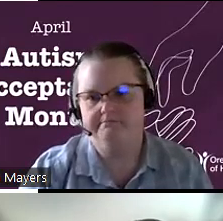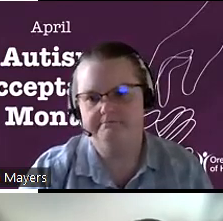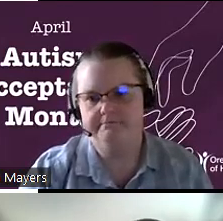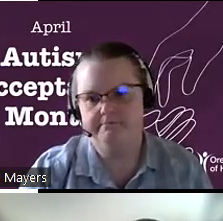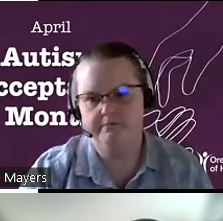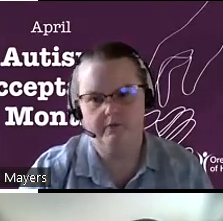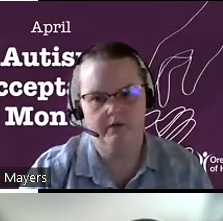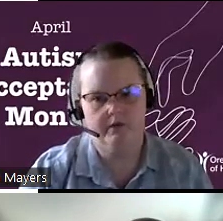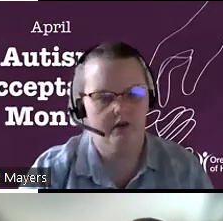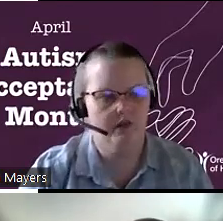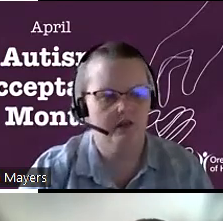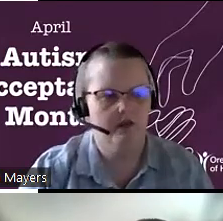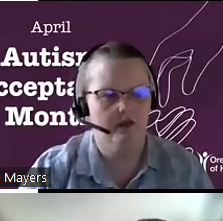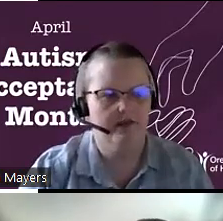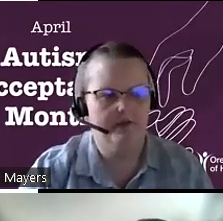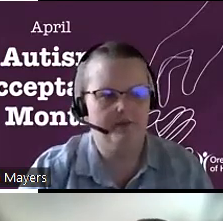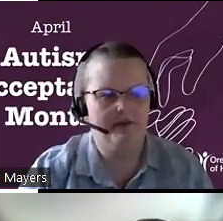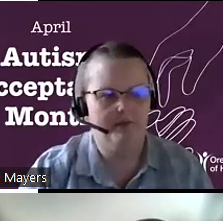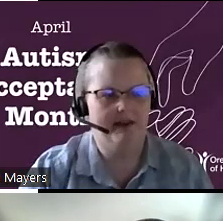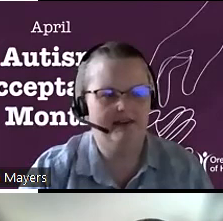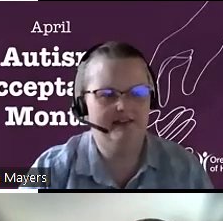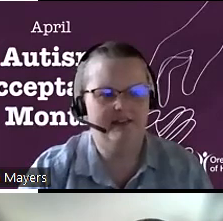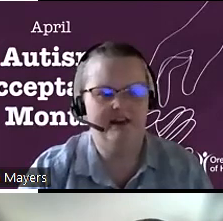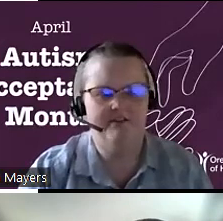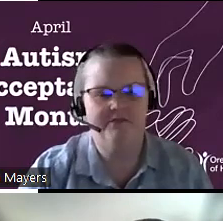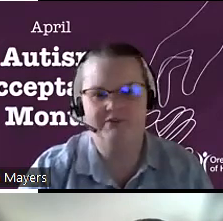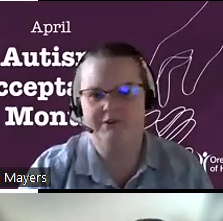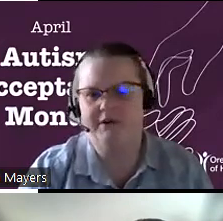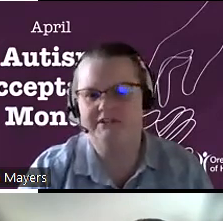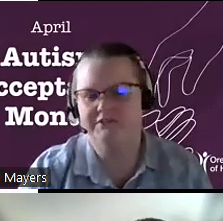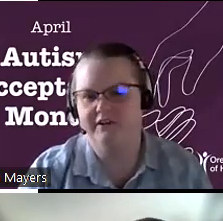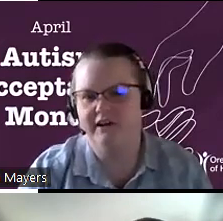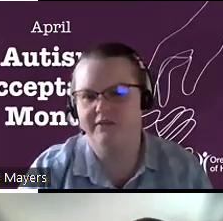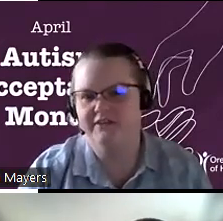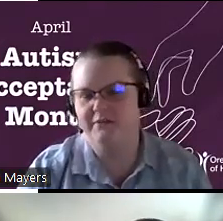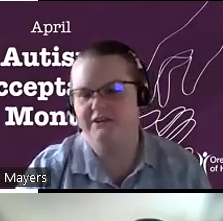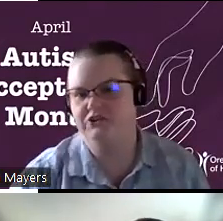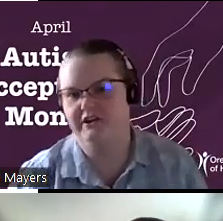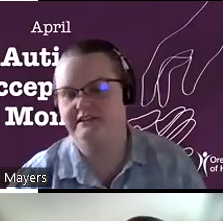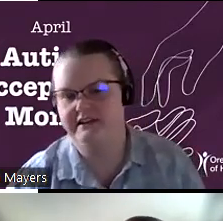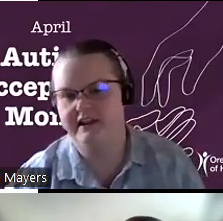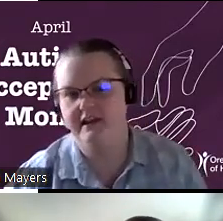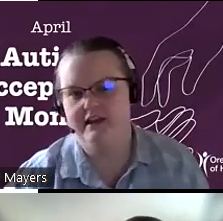YES, I CAN. THAT WOULD BE GREAT. AND THERE WAS A REQUEST FOR THE INFORMATION YOU ARE SHARING TODAY